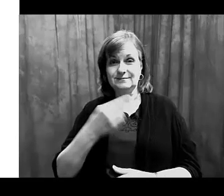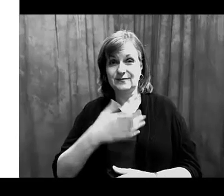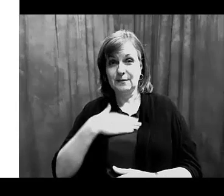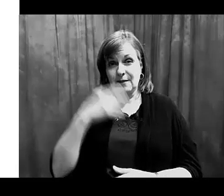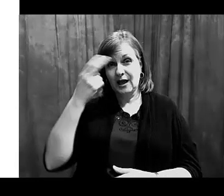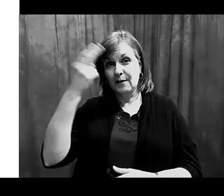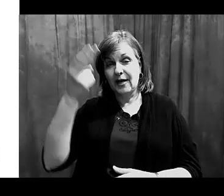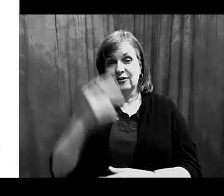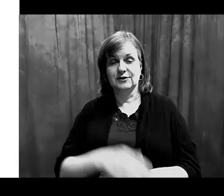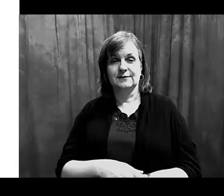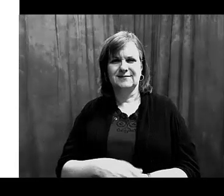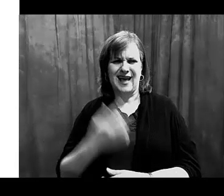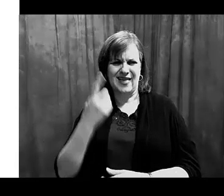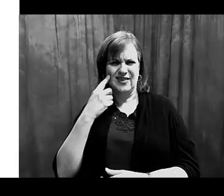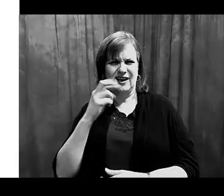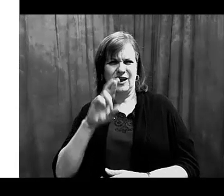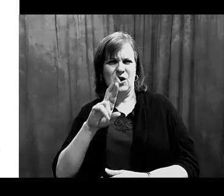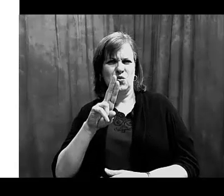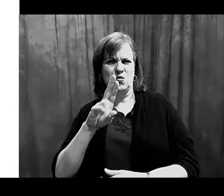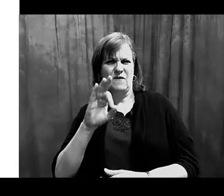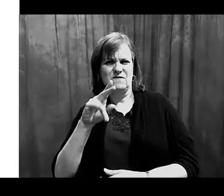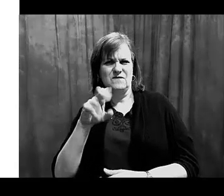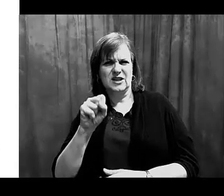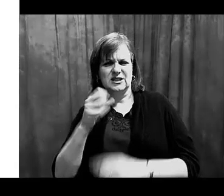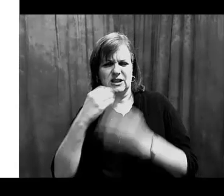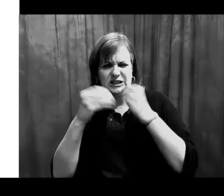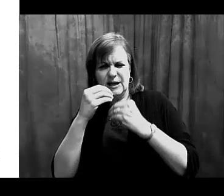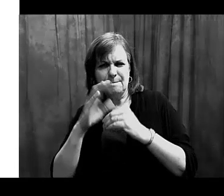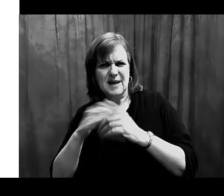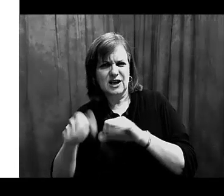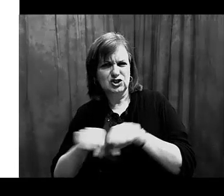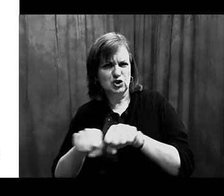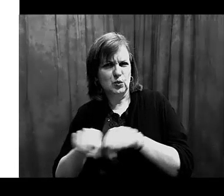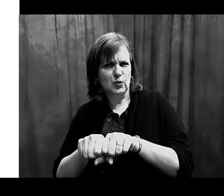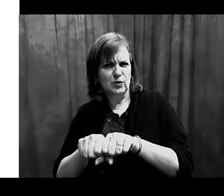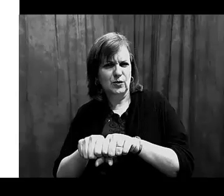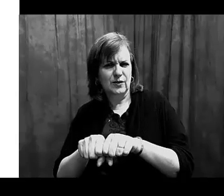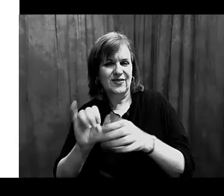this is my hypothesis I think Rufus chewed my shoe!